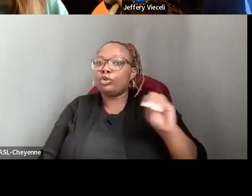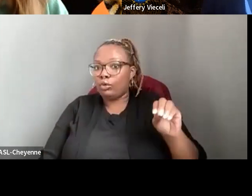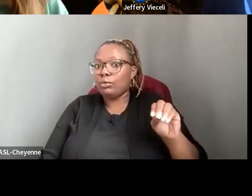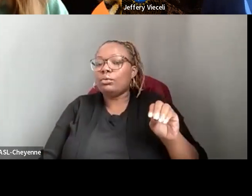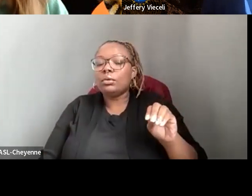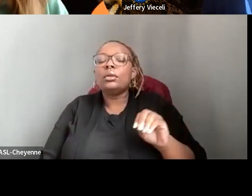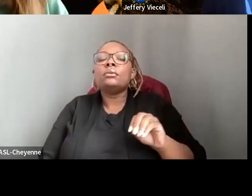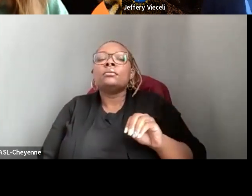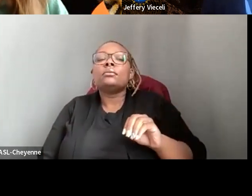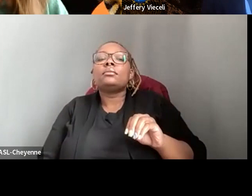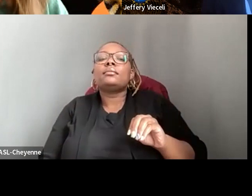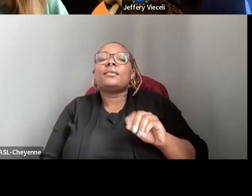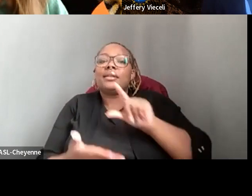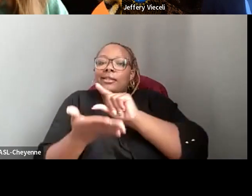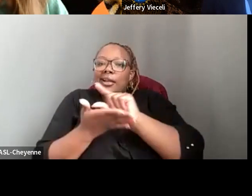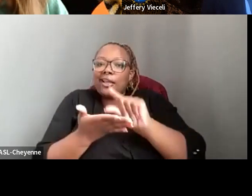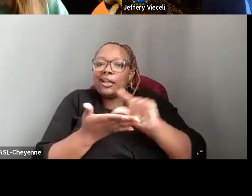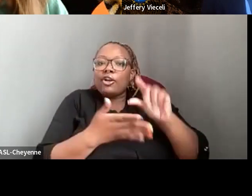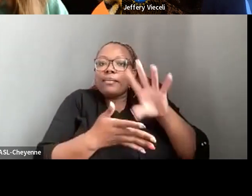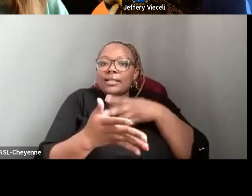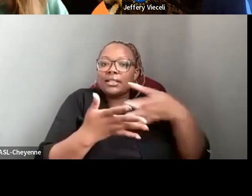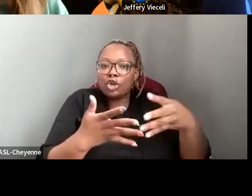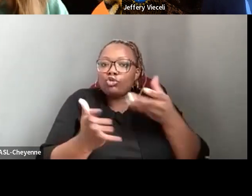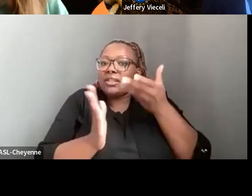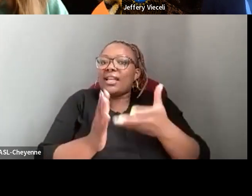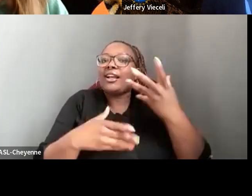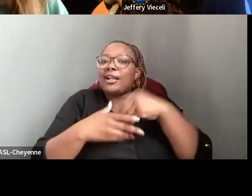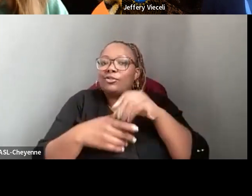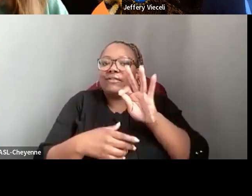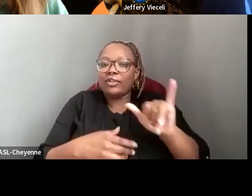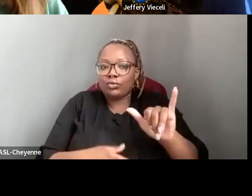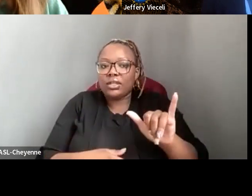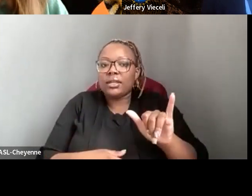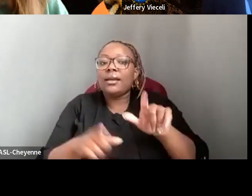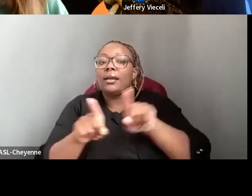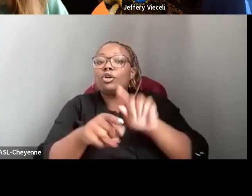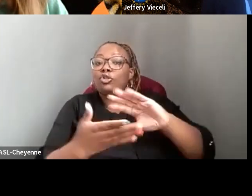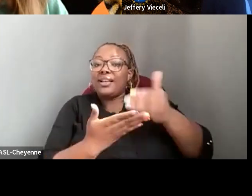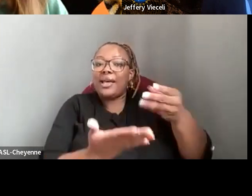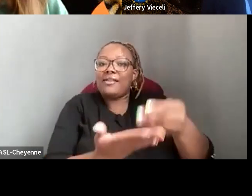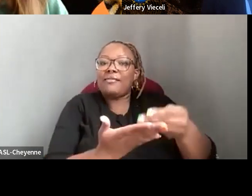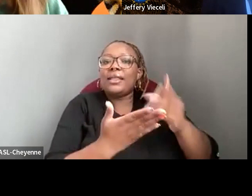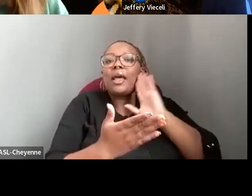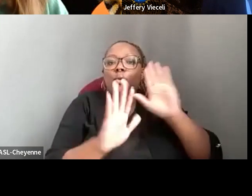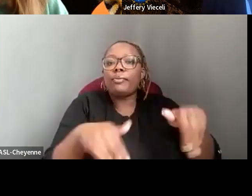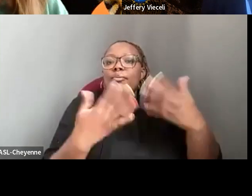The increment schedule is spelled out. and it does include the fiscal year and the amount of funding that will be provided in that fiscal year.